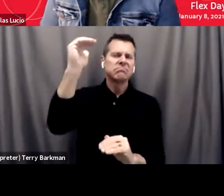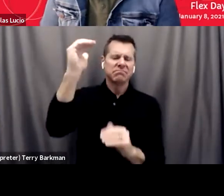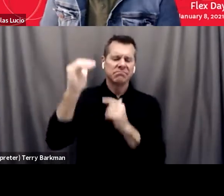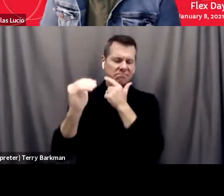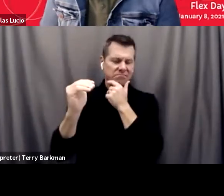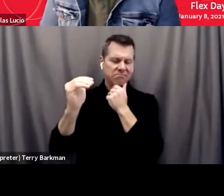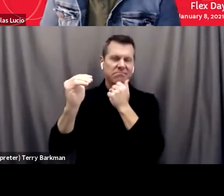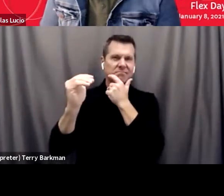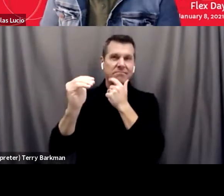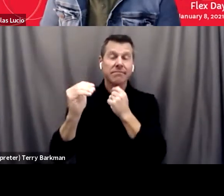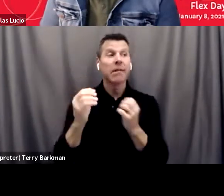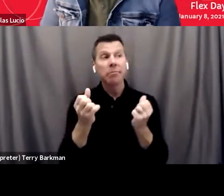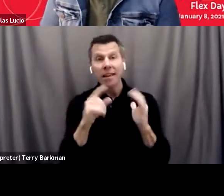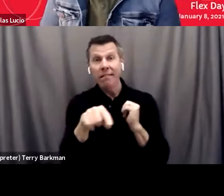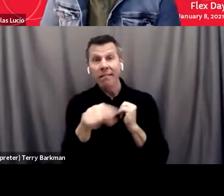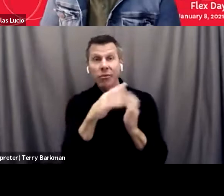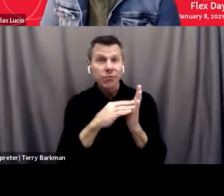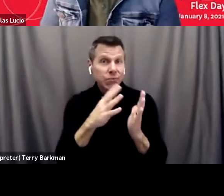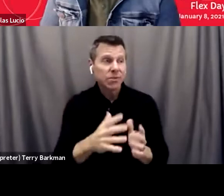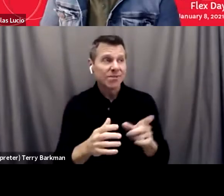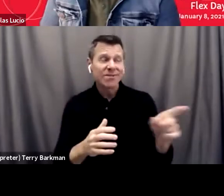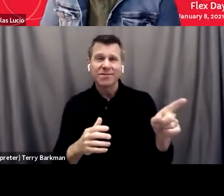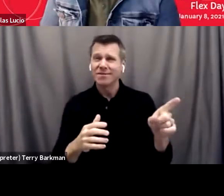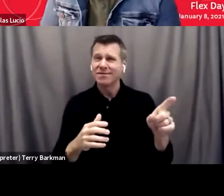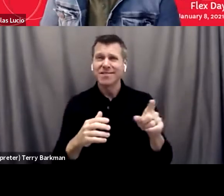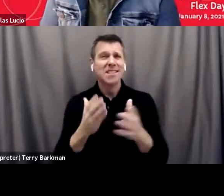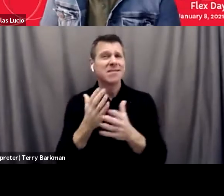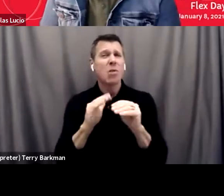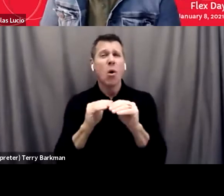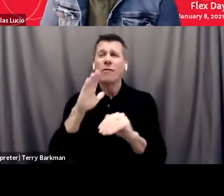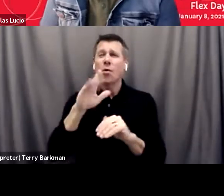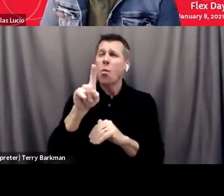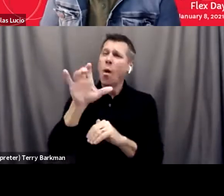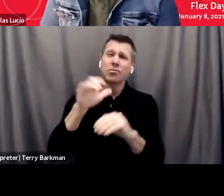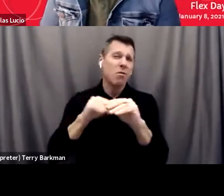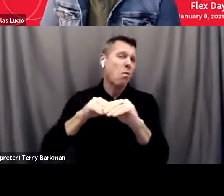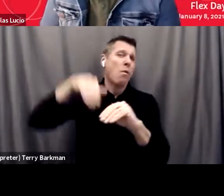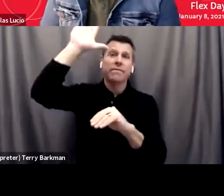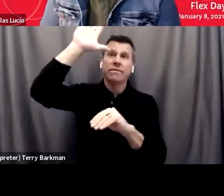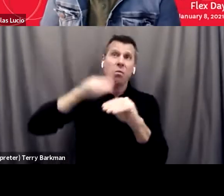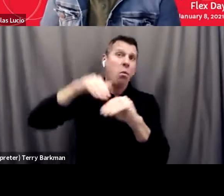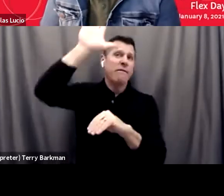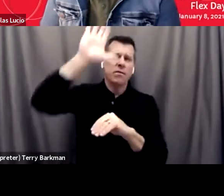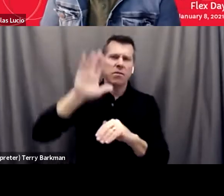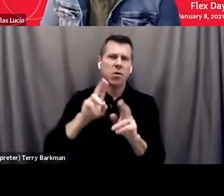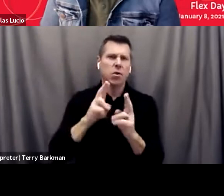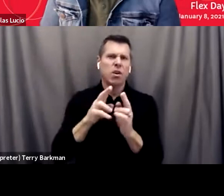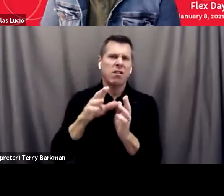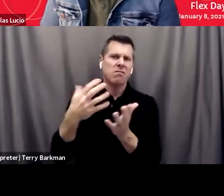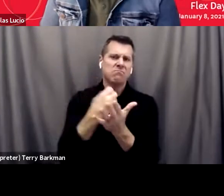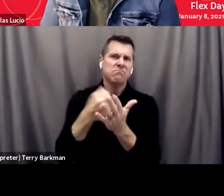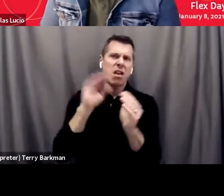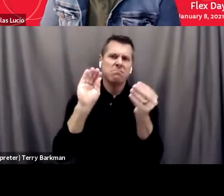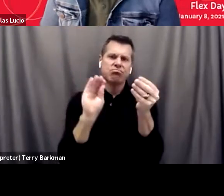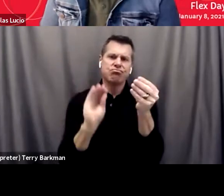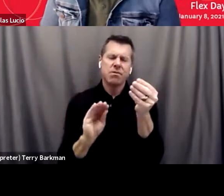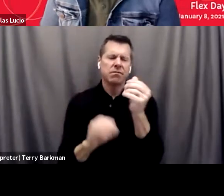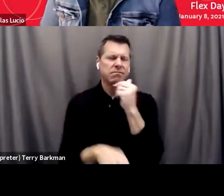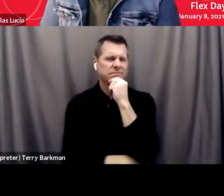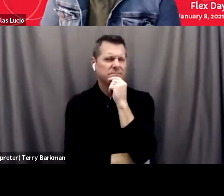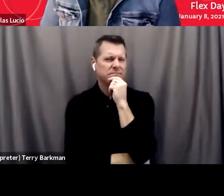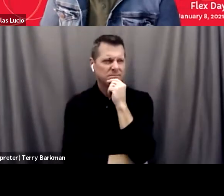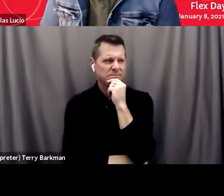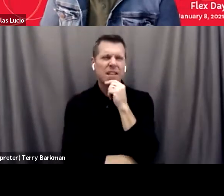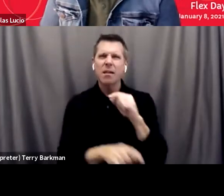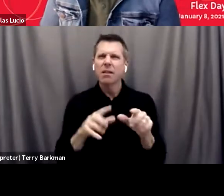students, they were way above 100. And so what what this meant is that students were taking a lot of classes, in many cases that